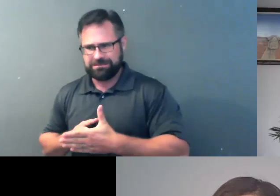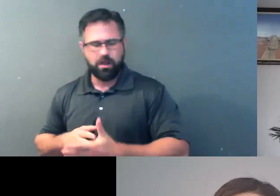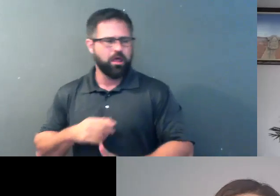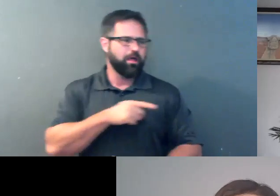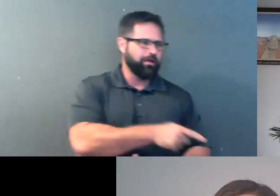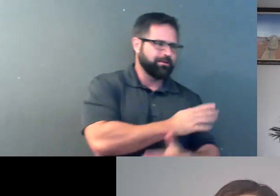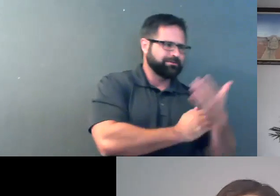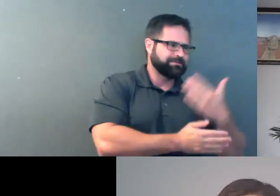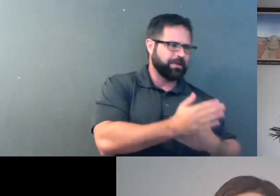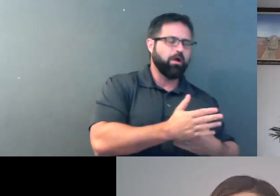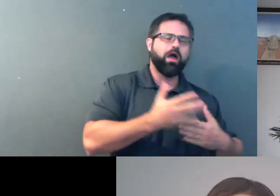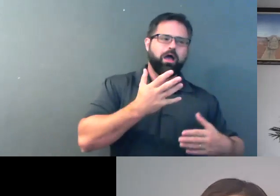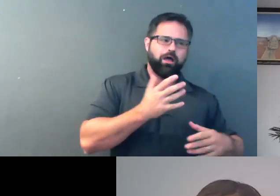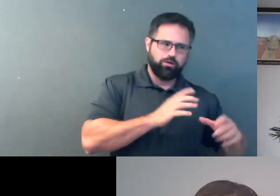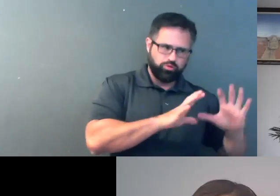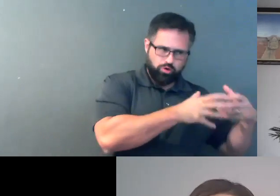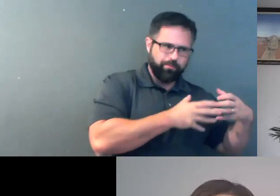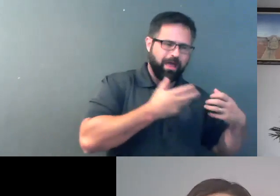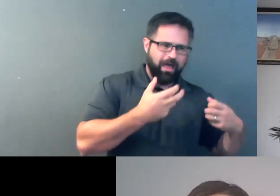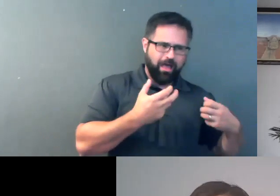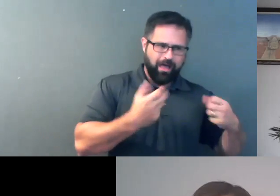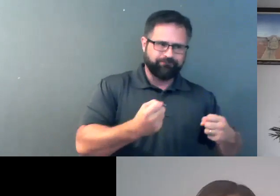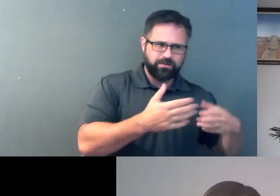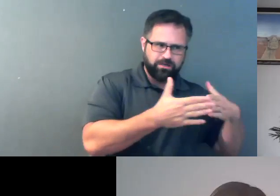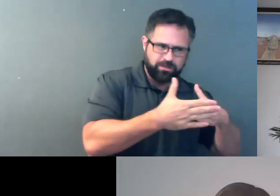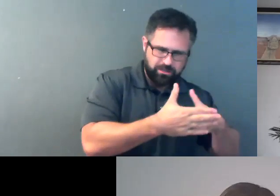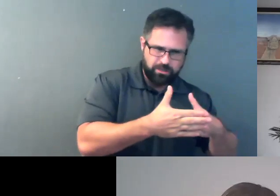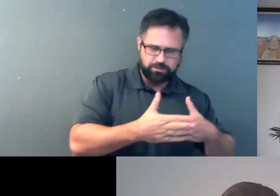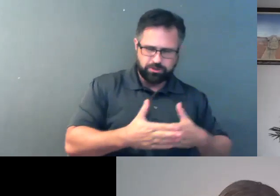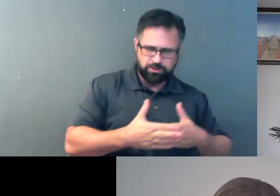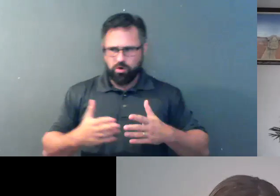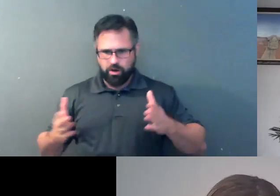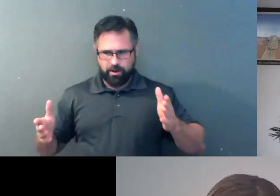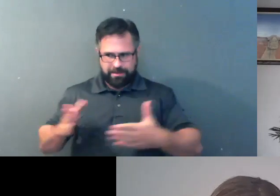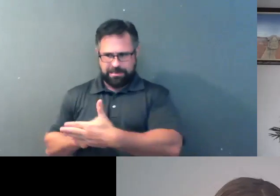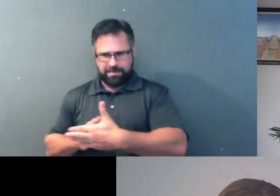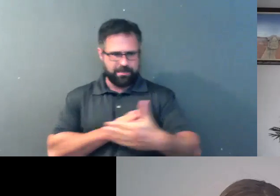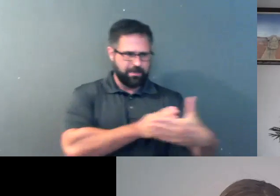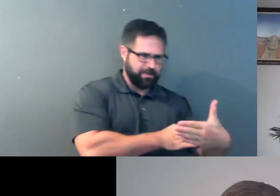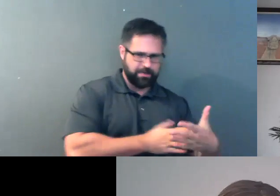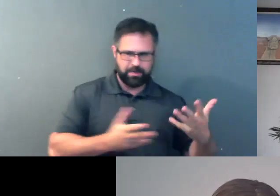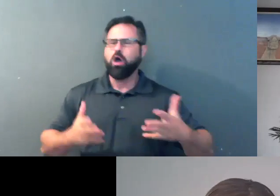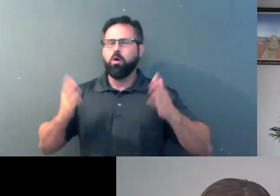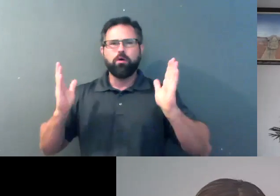of dpos plus the reference group to make sure that we are meaningfully participating as dpos in the